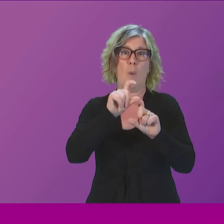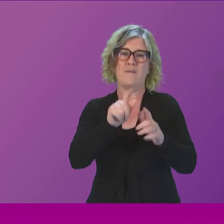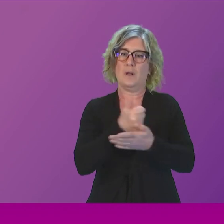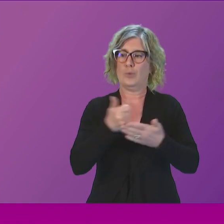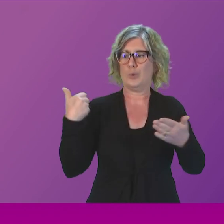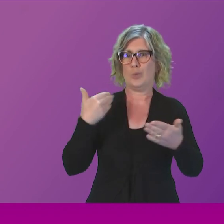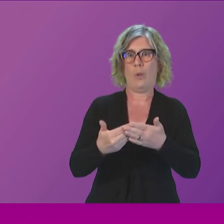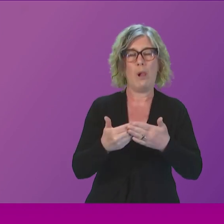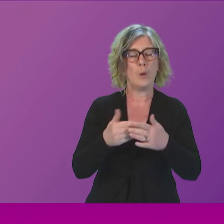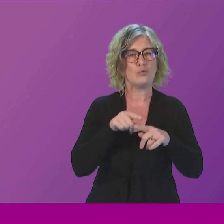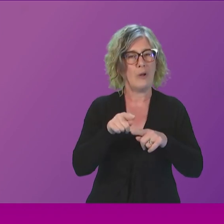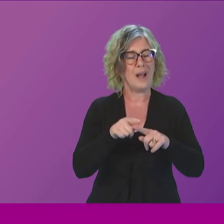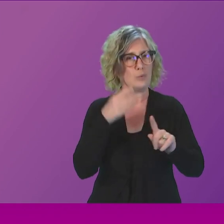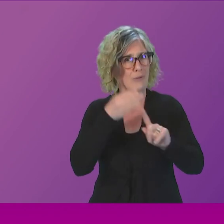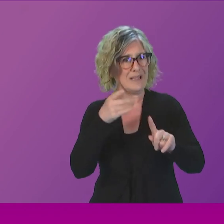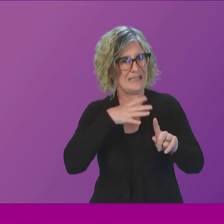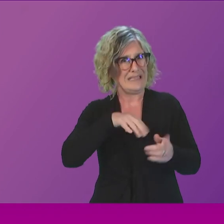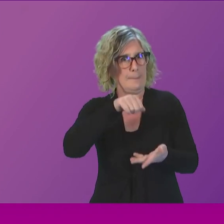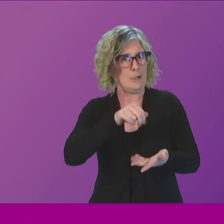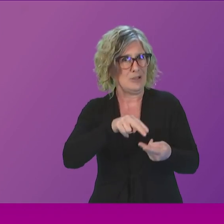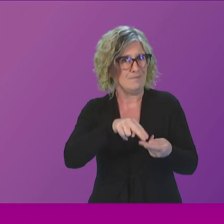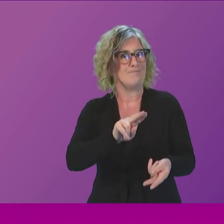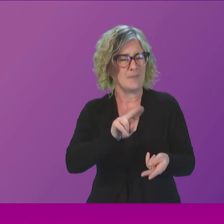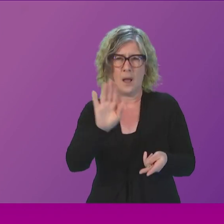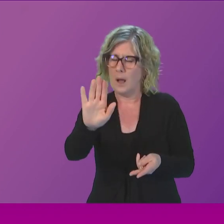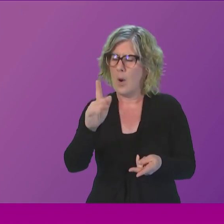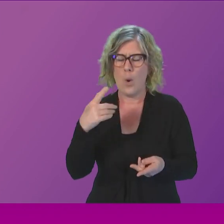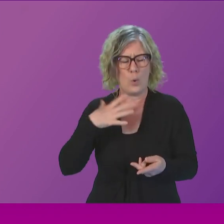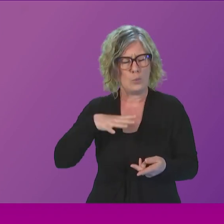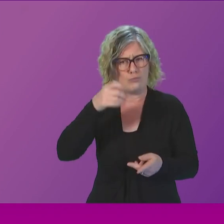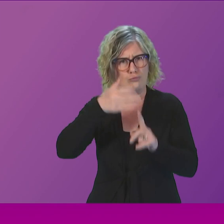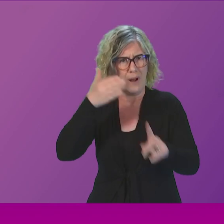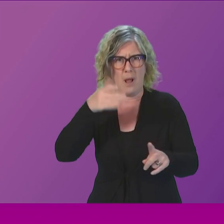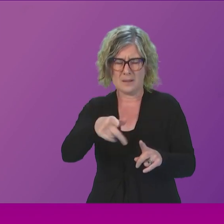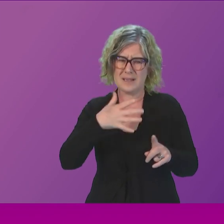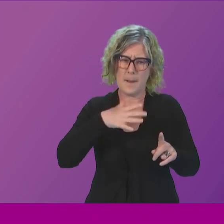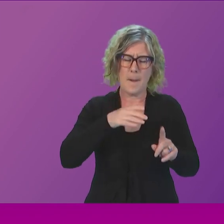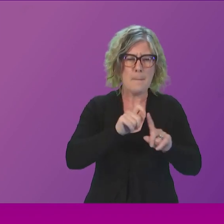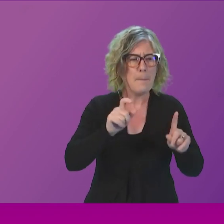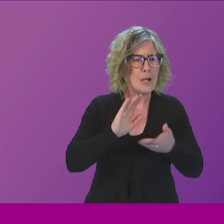We remain supportive of the reform of our public services, which include the Scottish Fire and Rescue Service.